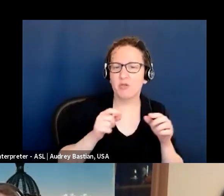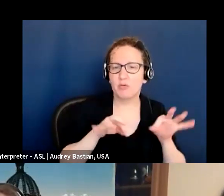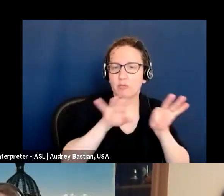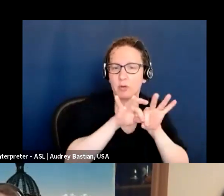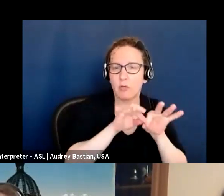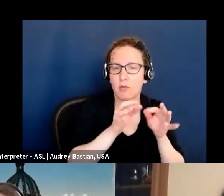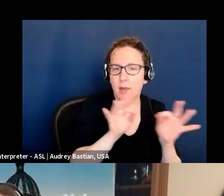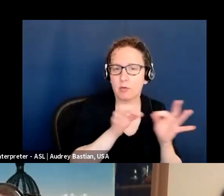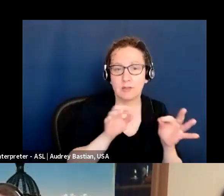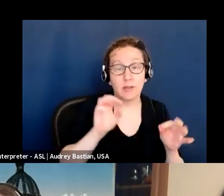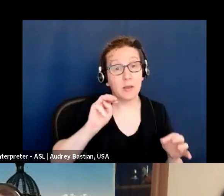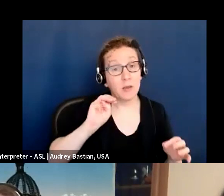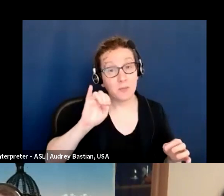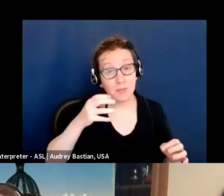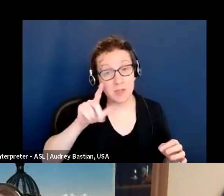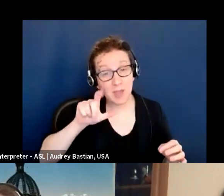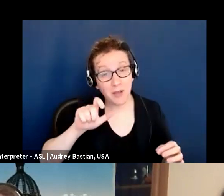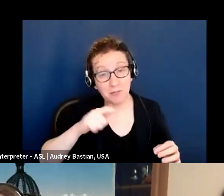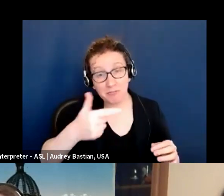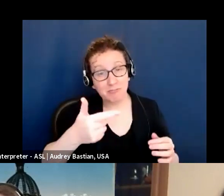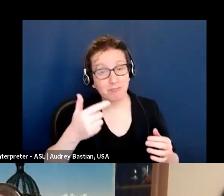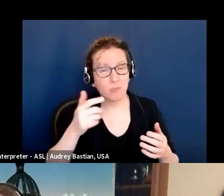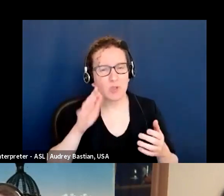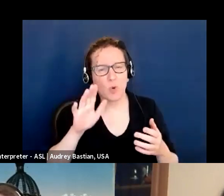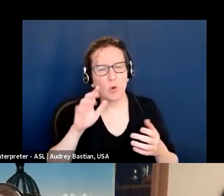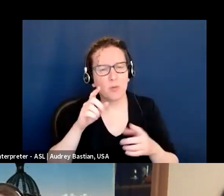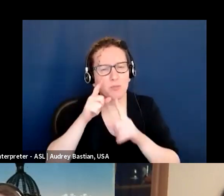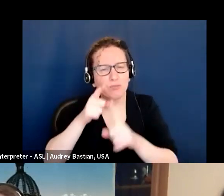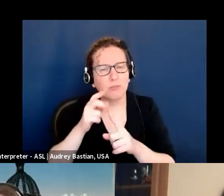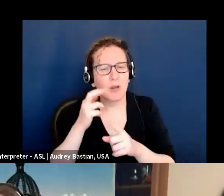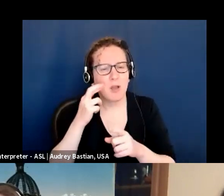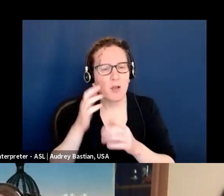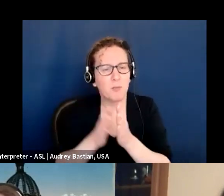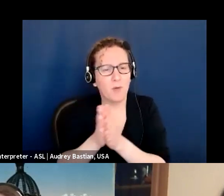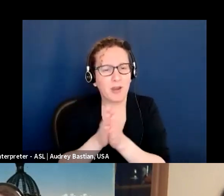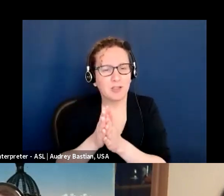do your Congress- Bundestag Program? >> MICHELLE SHE: So ever since I was